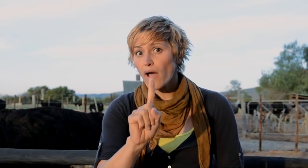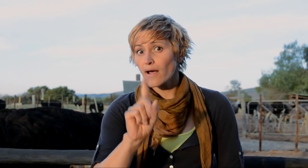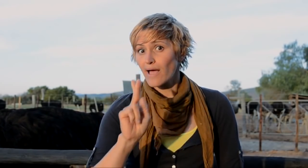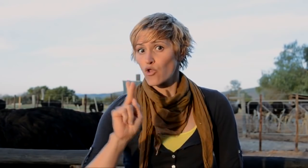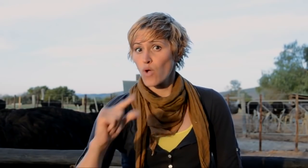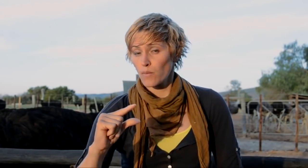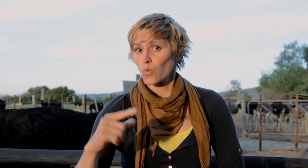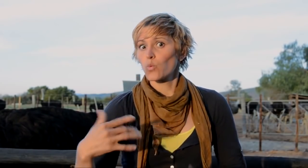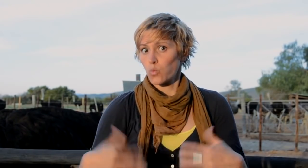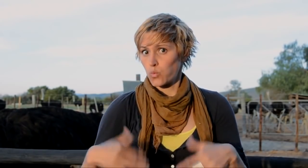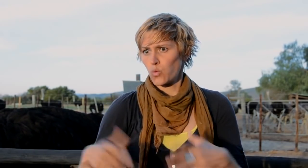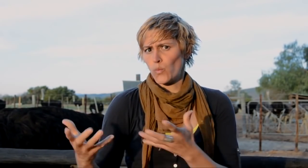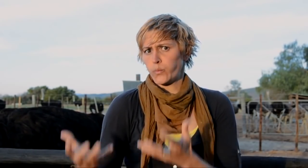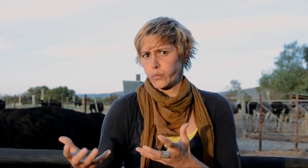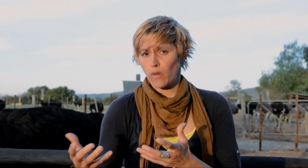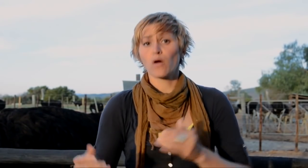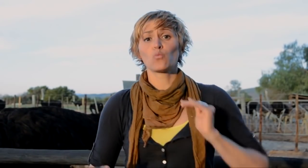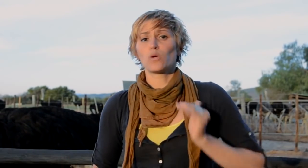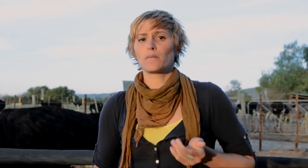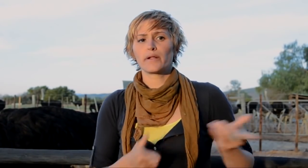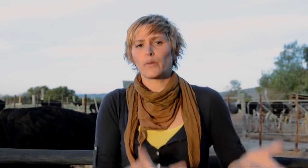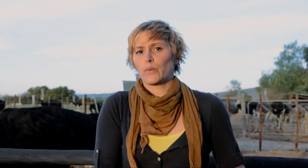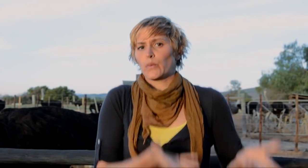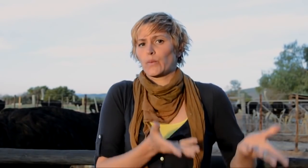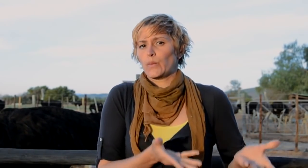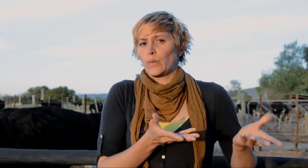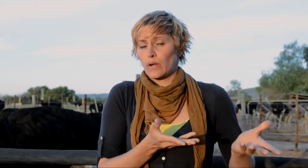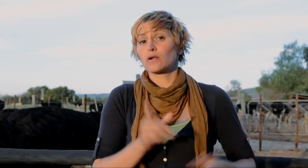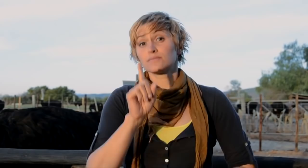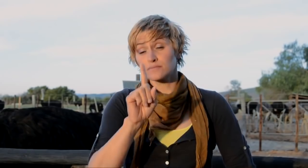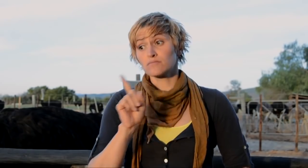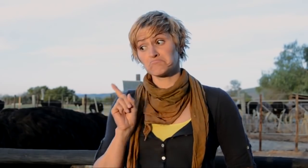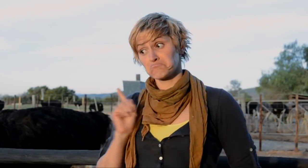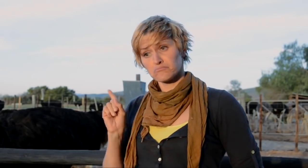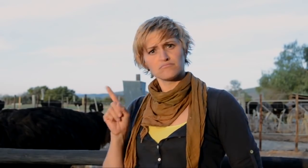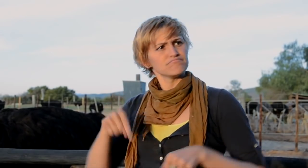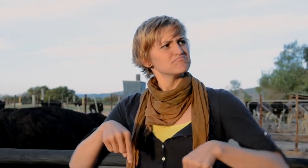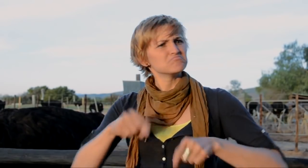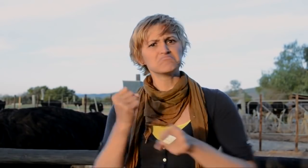1 kg. A female ostrich’s feathers would be lighter in weight.